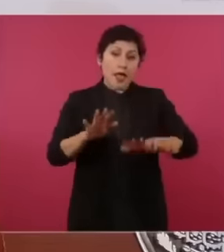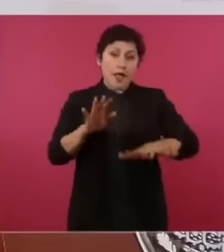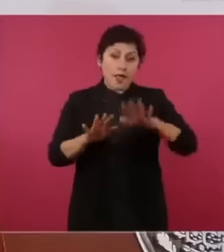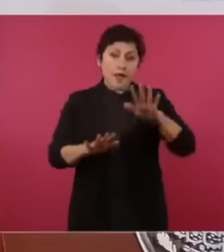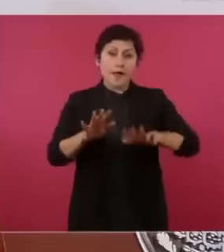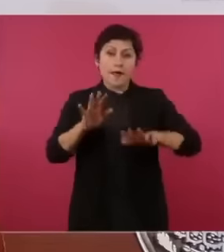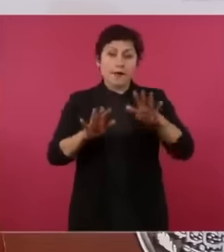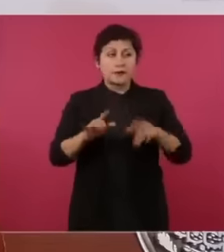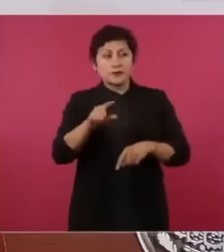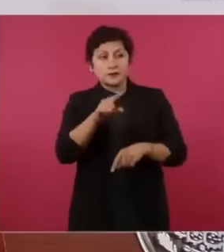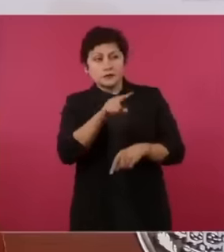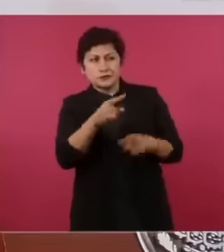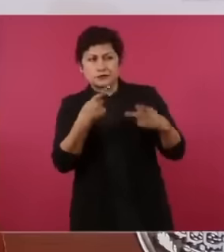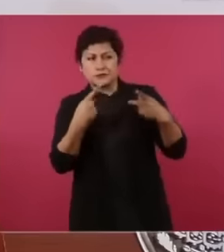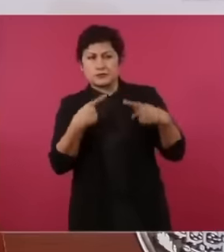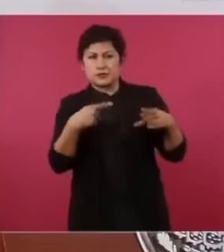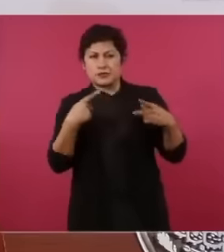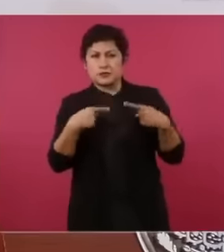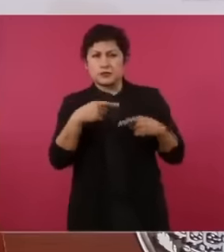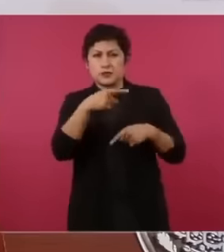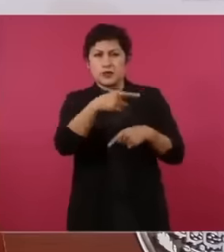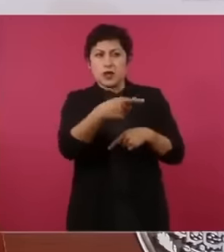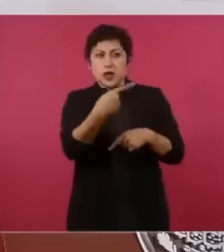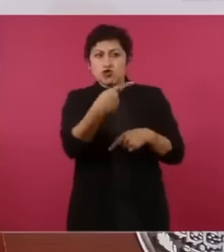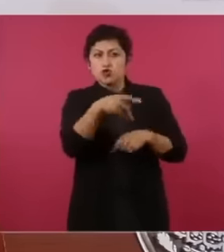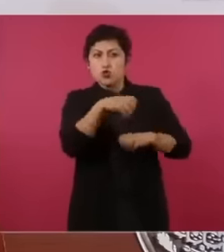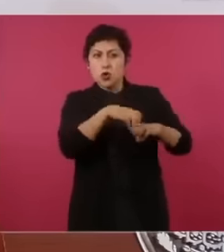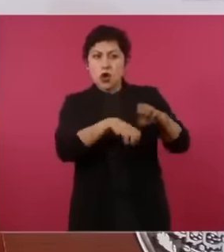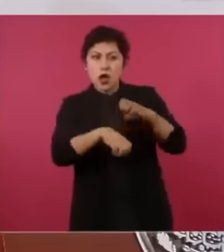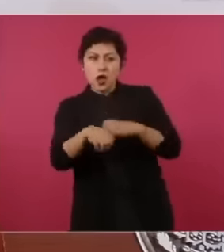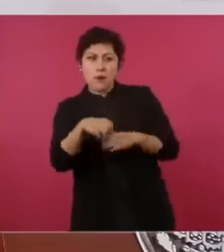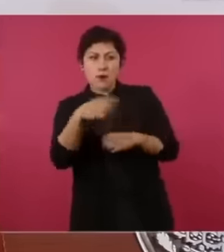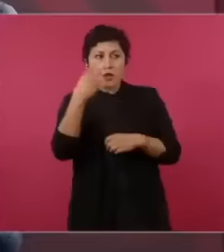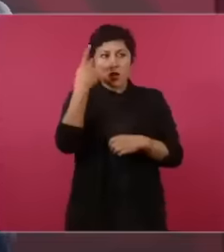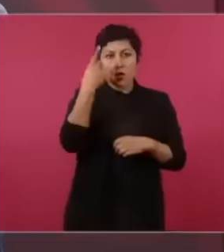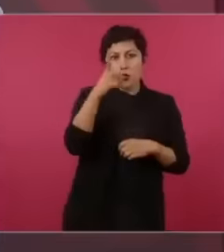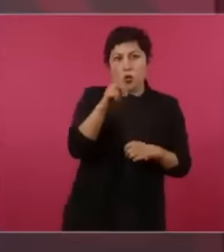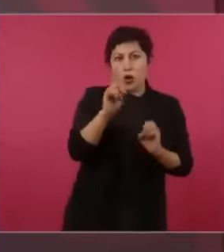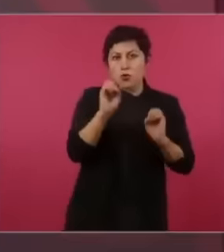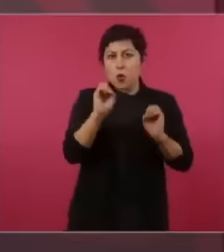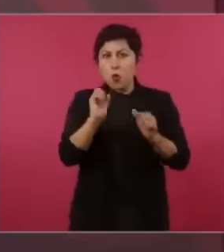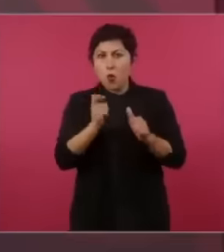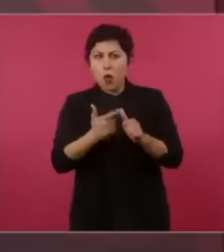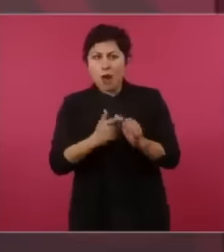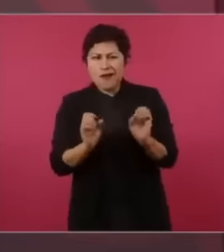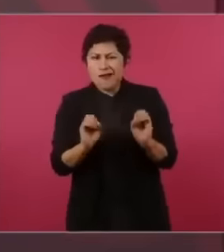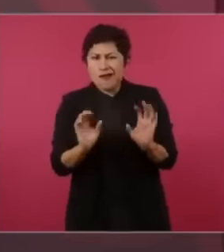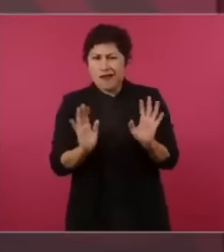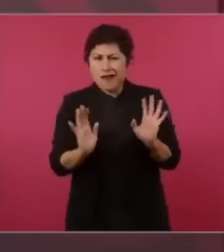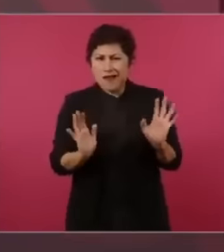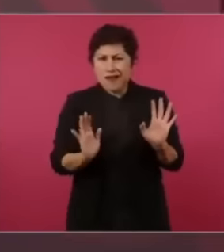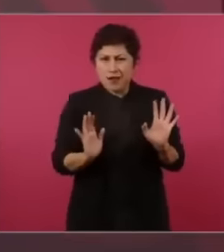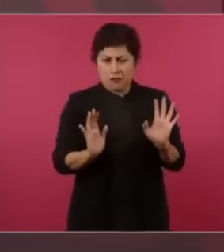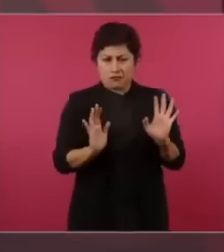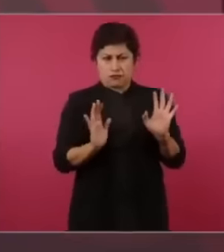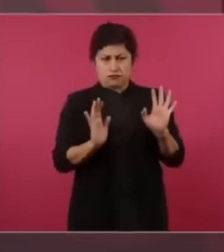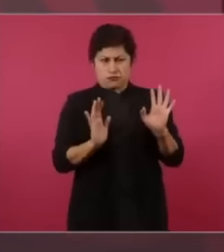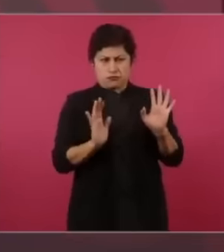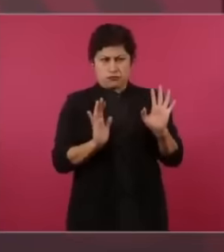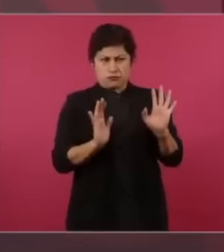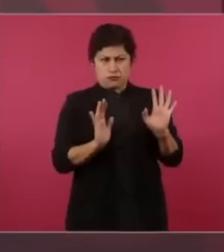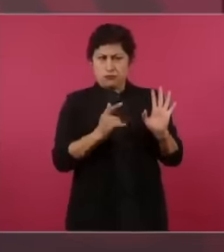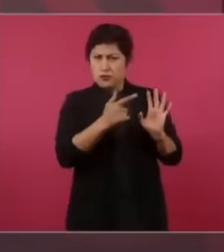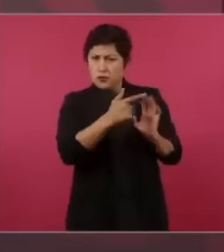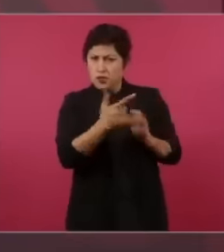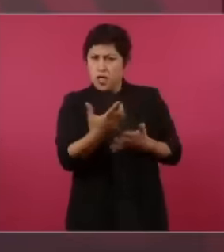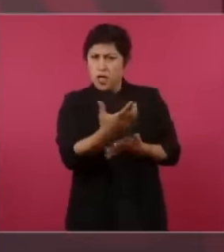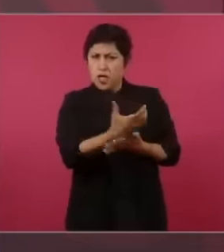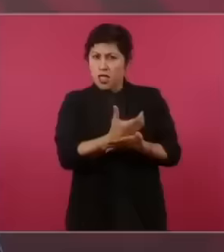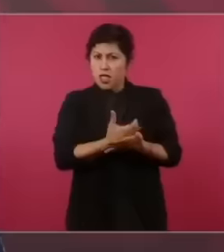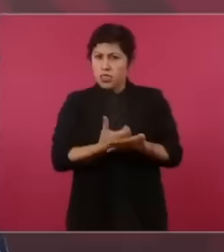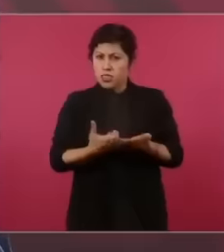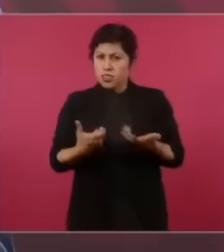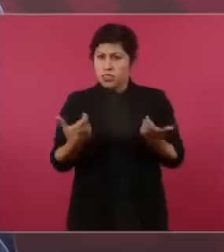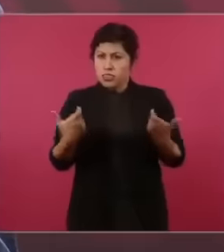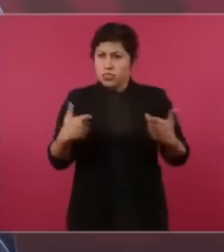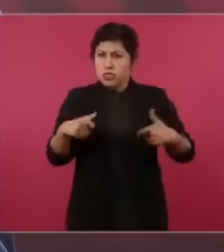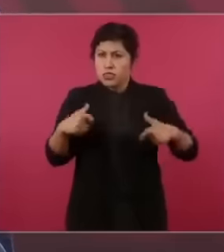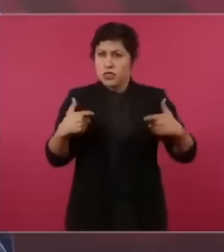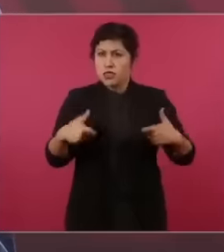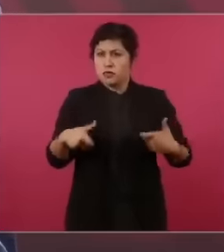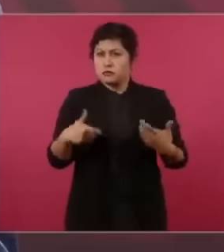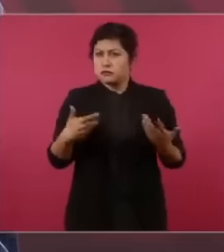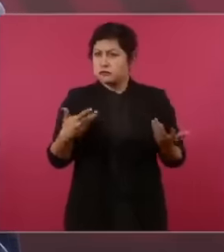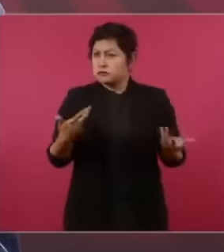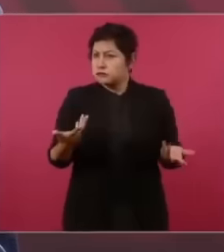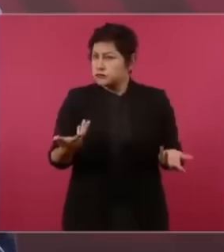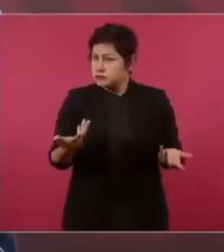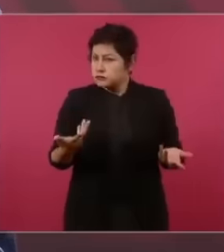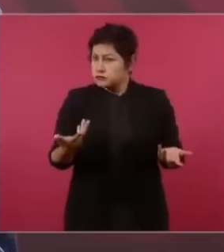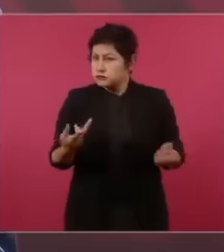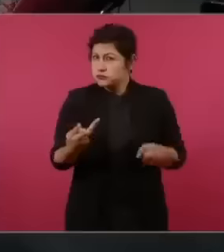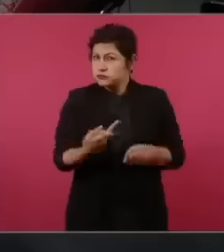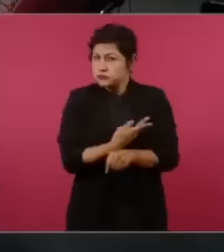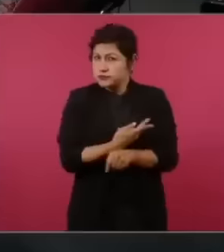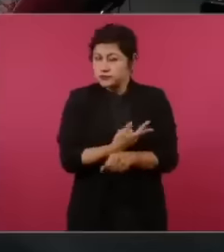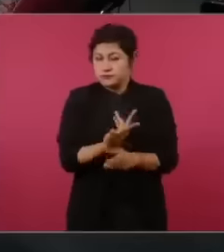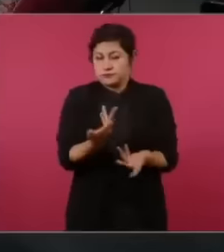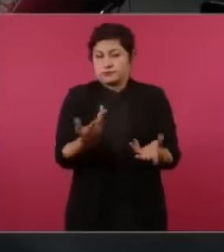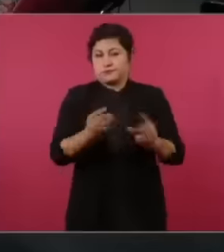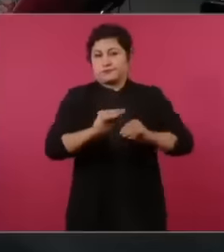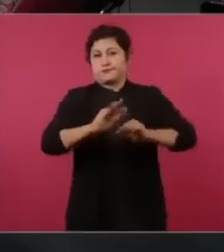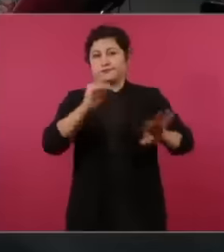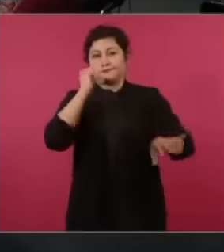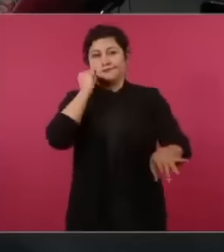money there is all the evidence that common sense that money that are